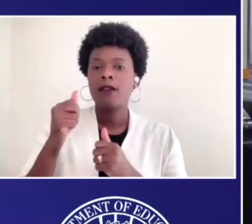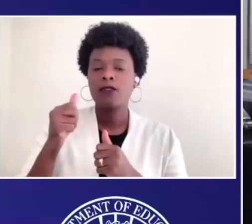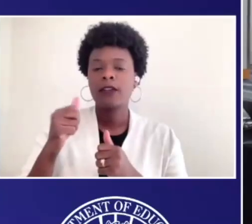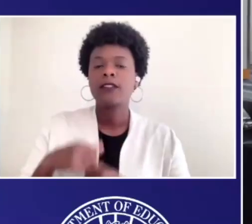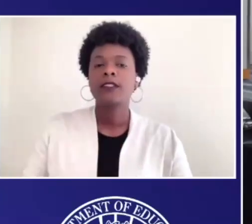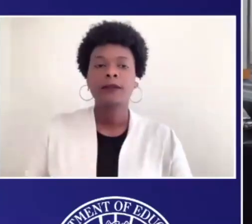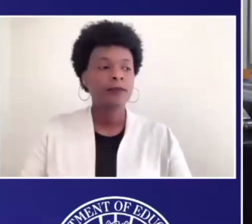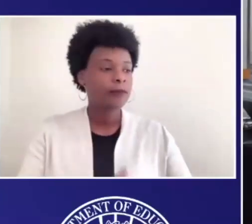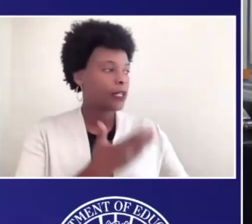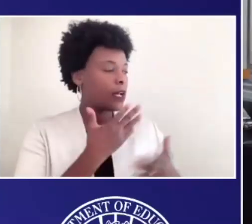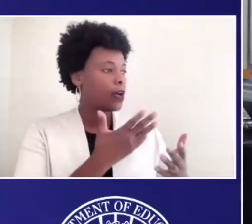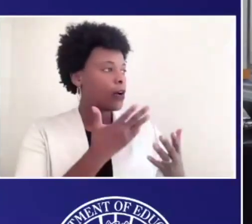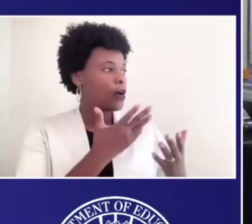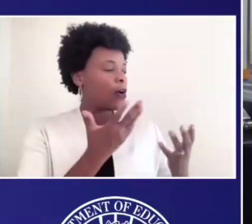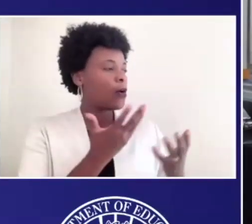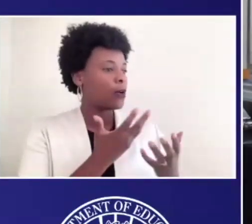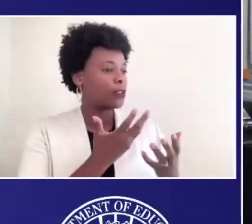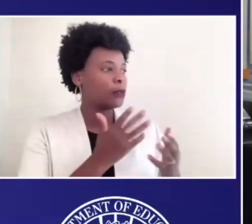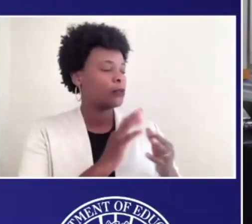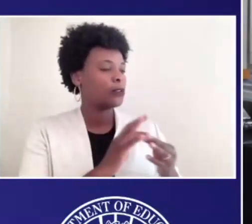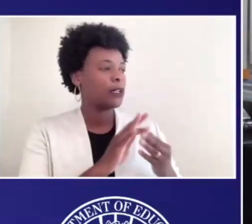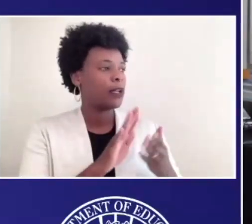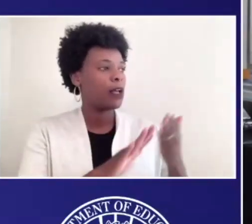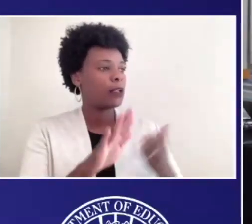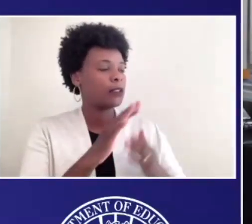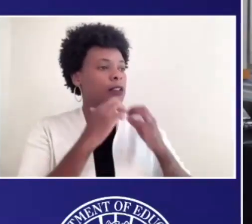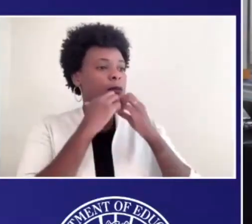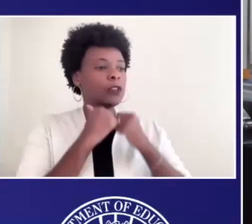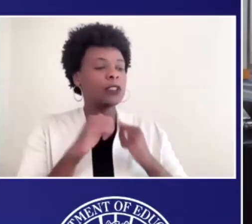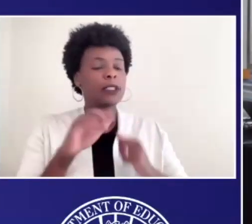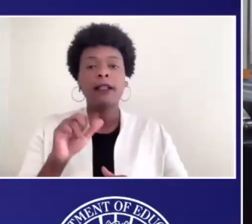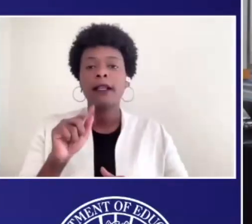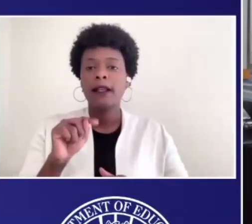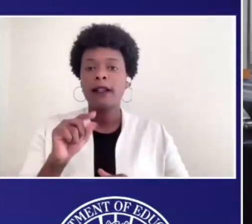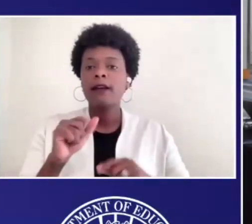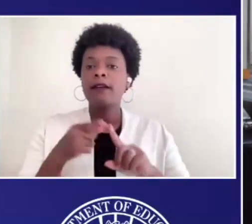colleges appreciated the additional data from the Undersecretary about the impact of